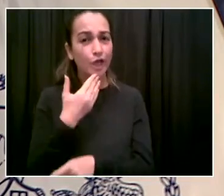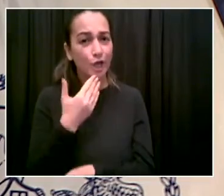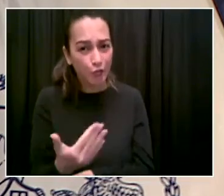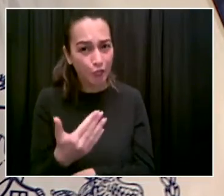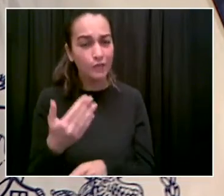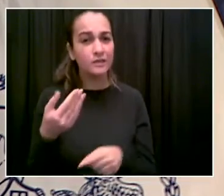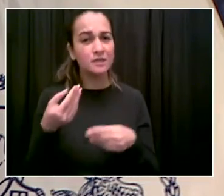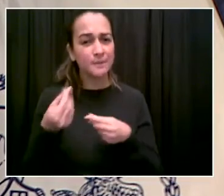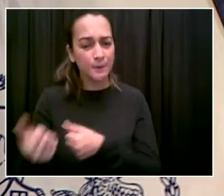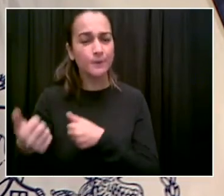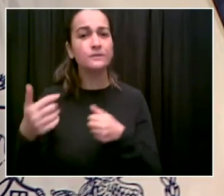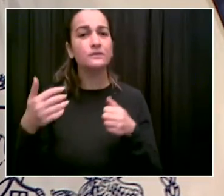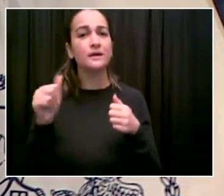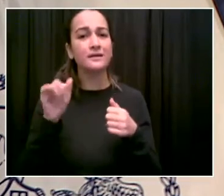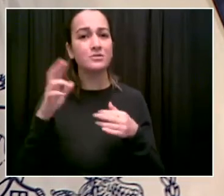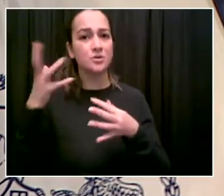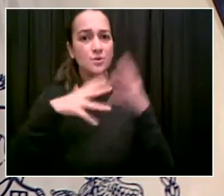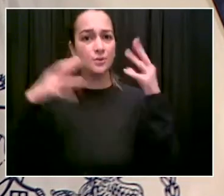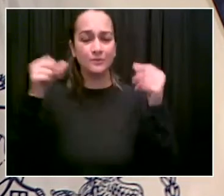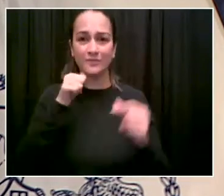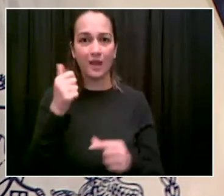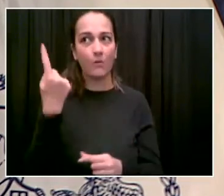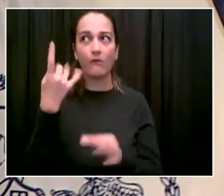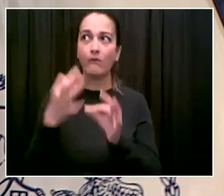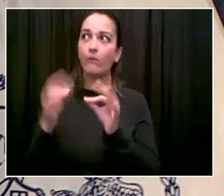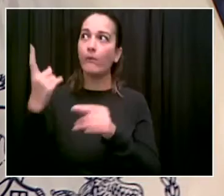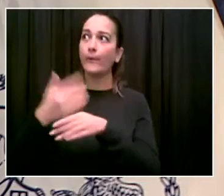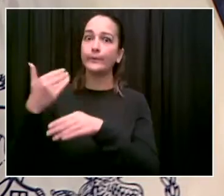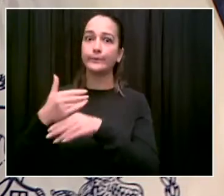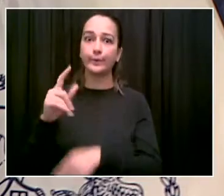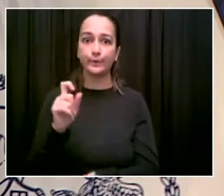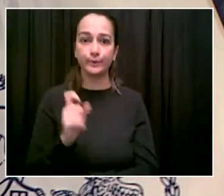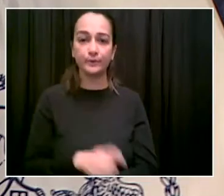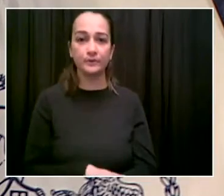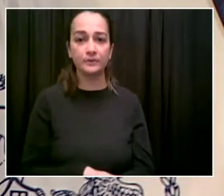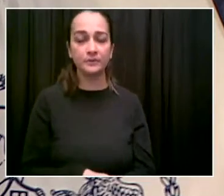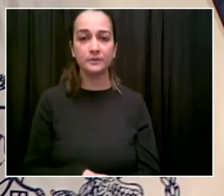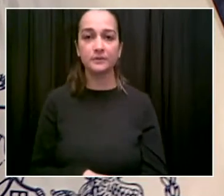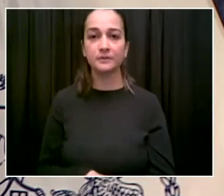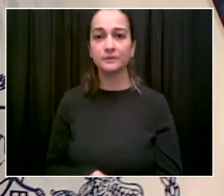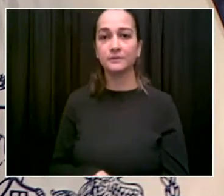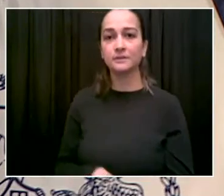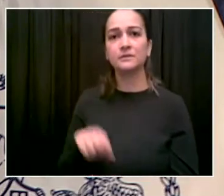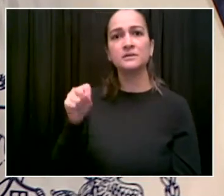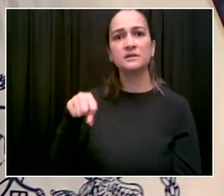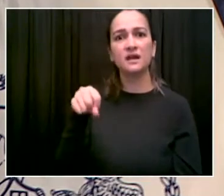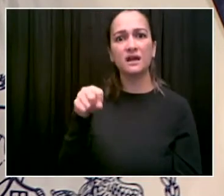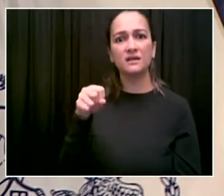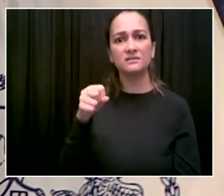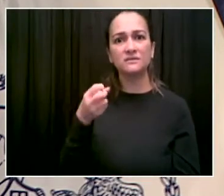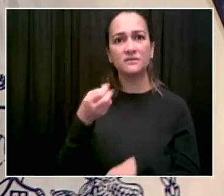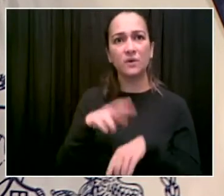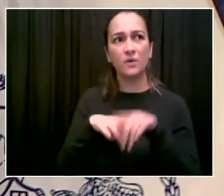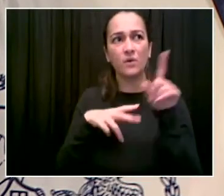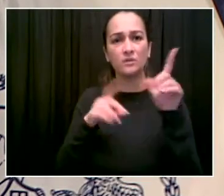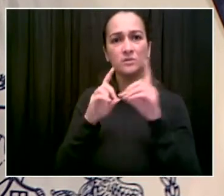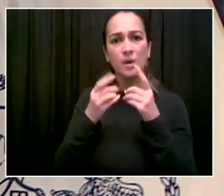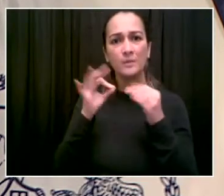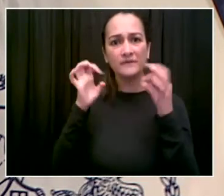OED DOES. THOSE ARE THE THINGS THEY MEASURE. WITH ALL DUE RESPECT TO THE FOLKS WHO PUT TOGETHER THAT